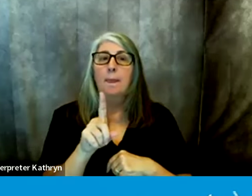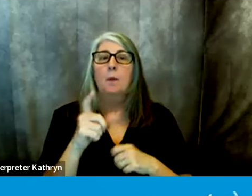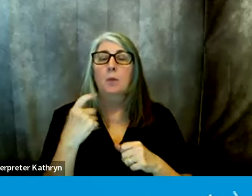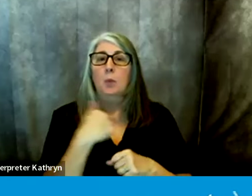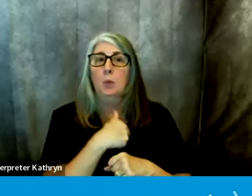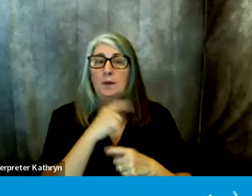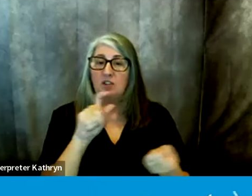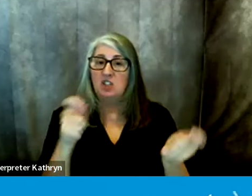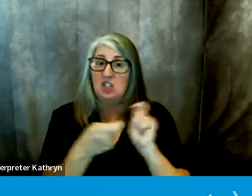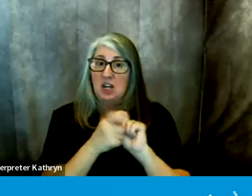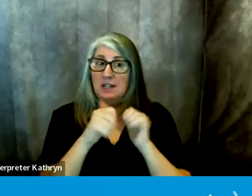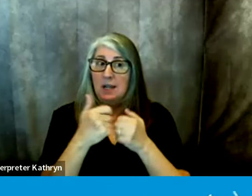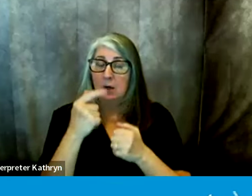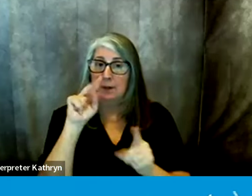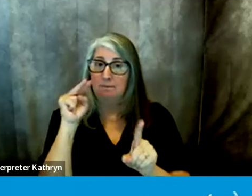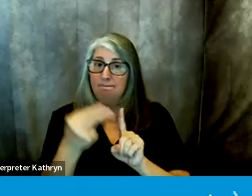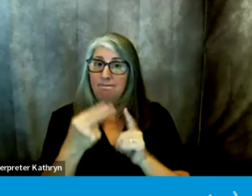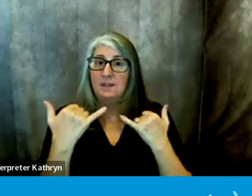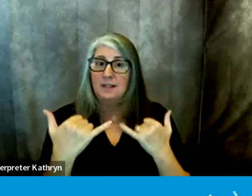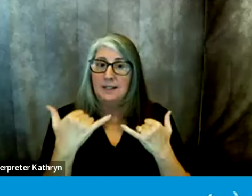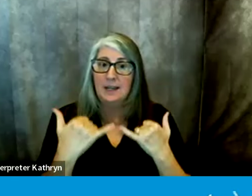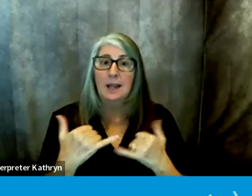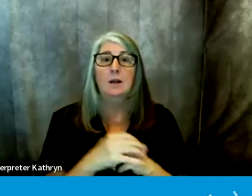Some folks just have best served with an indwelling catheter like a suprapubic tube.